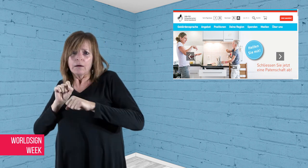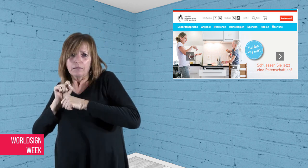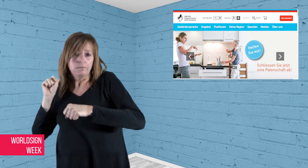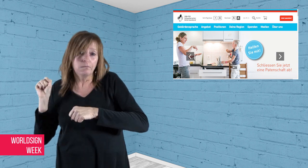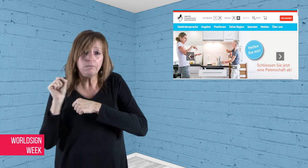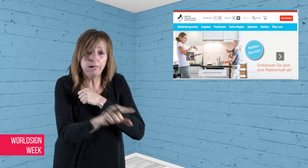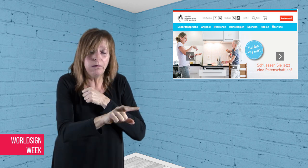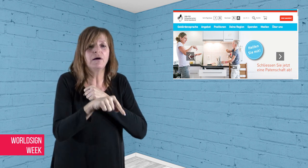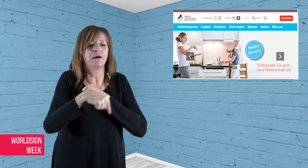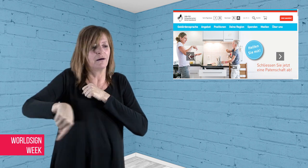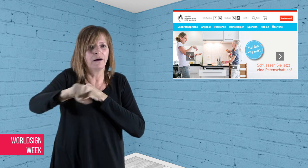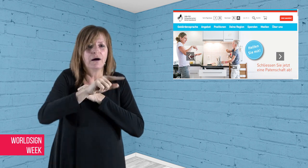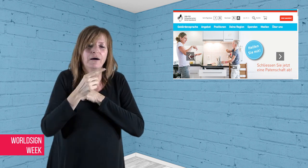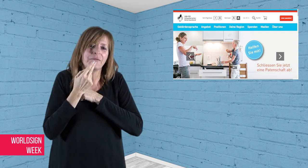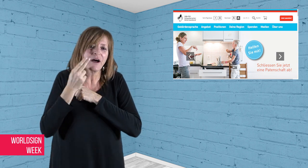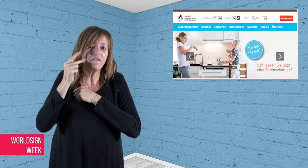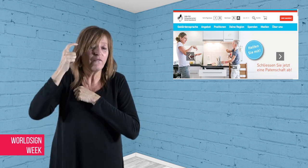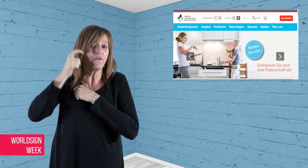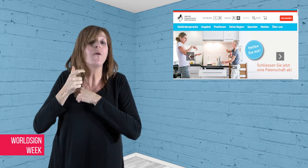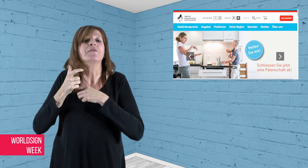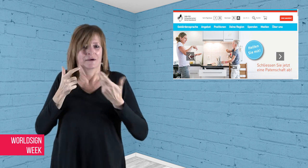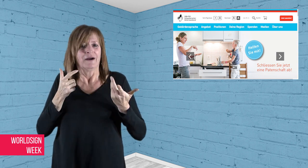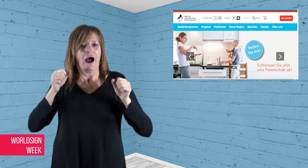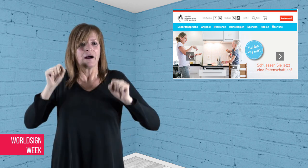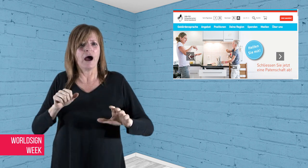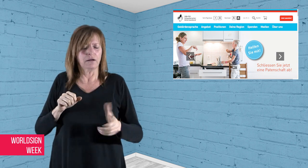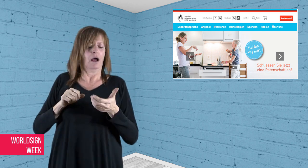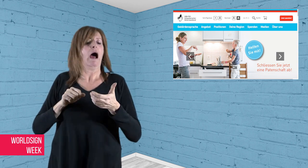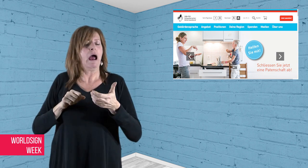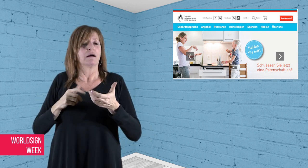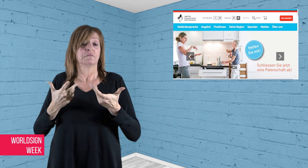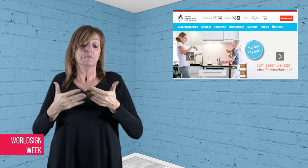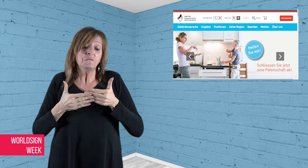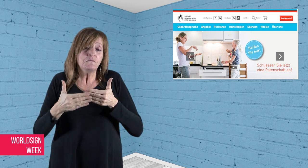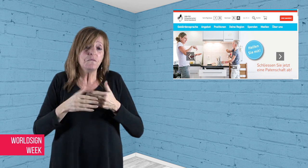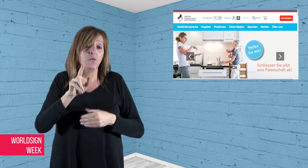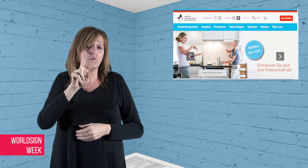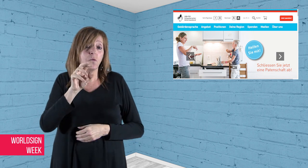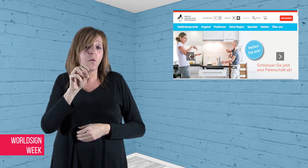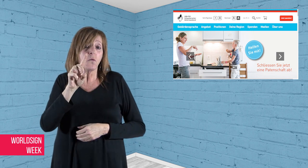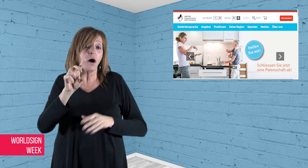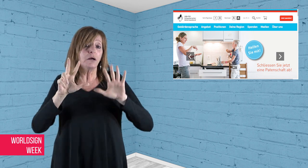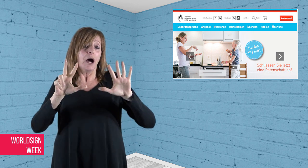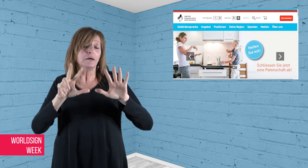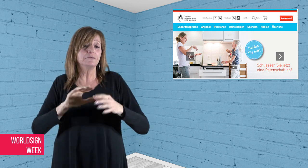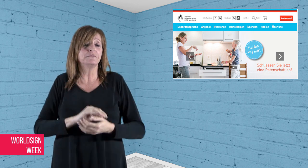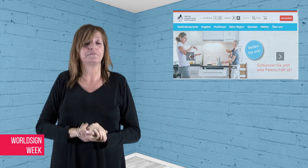come out in 2018.